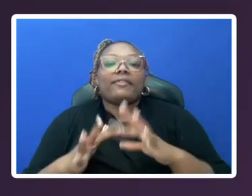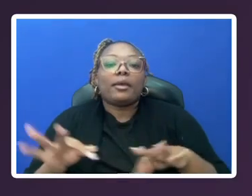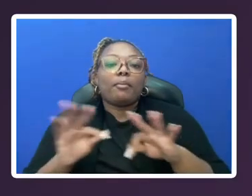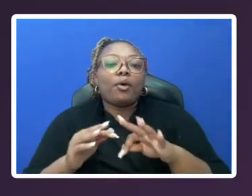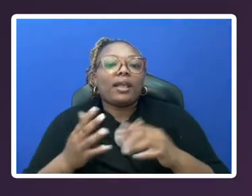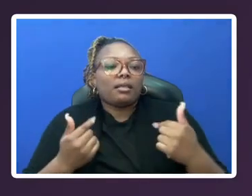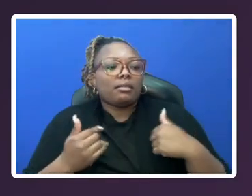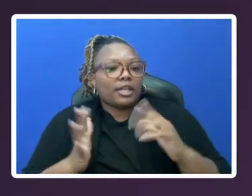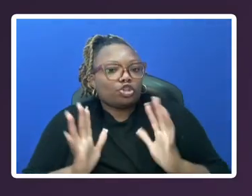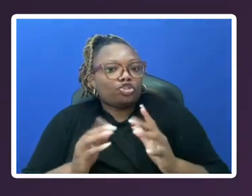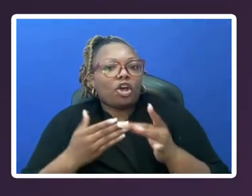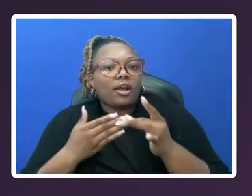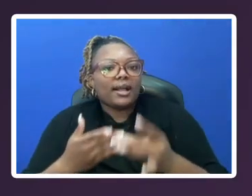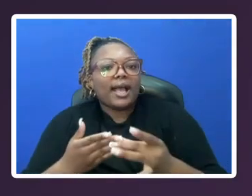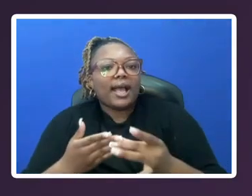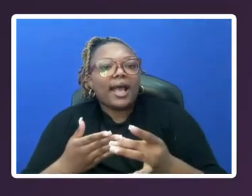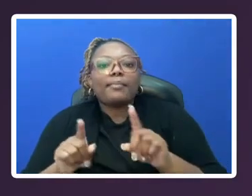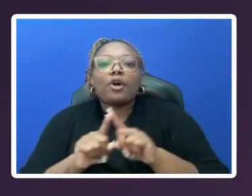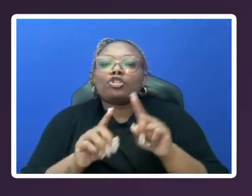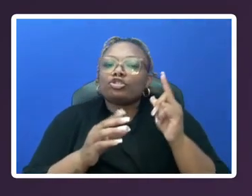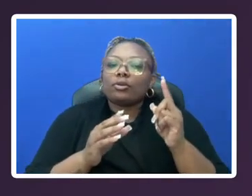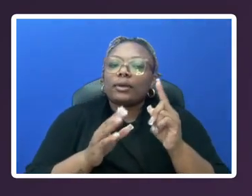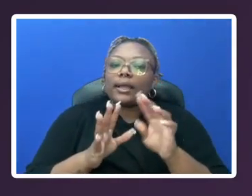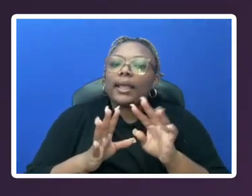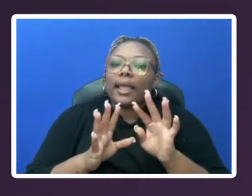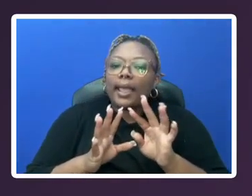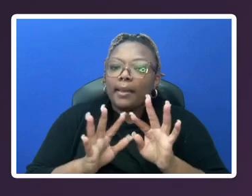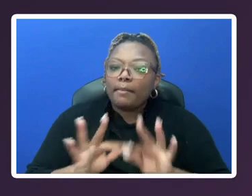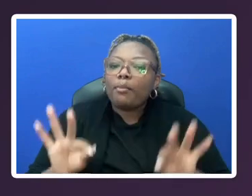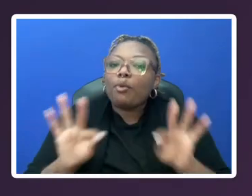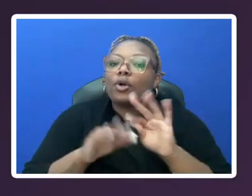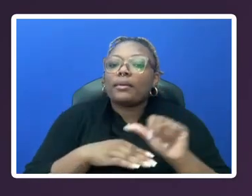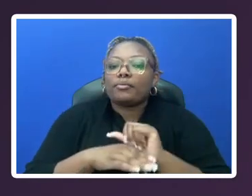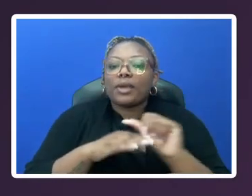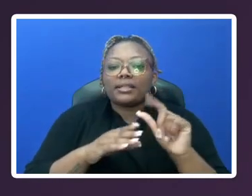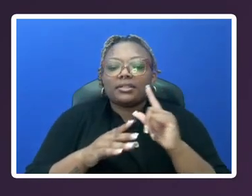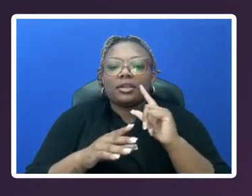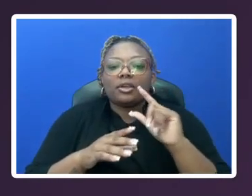for Social Justice Education. So, there are strategies to plan discussions and to